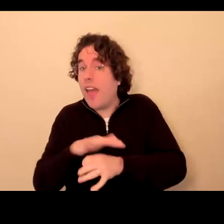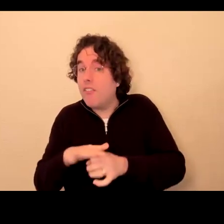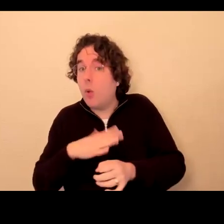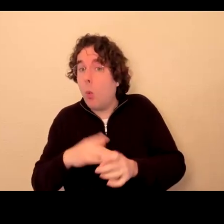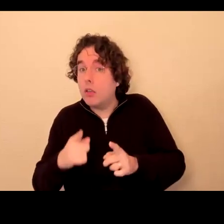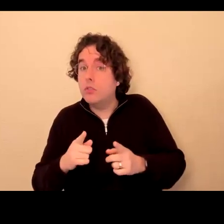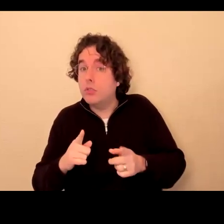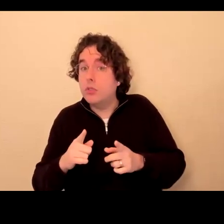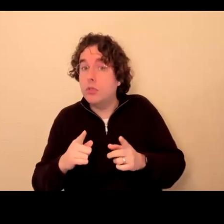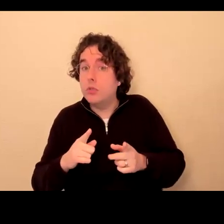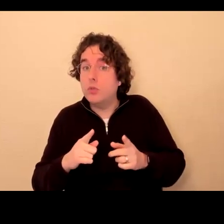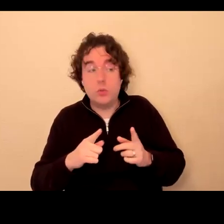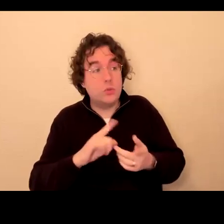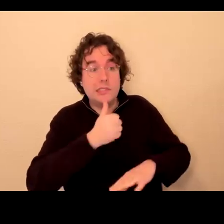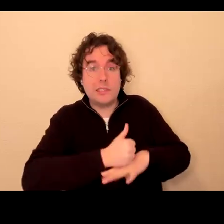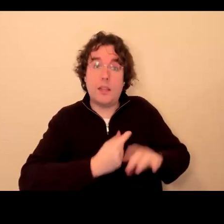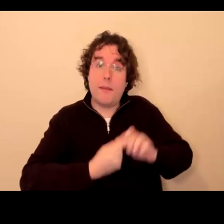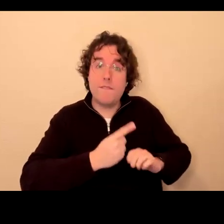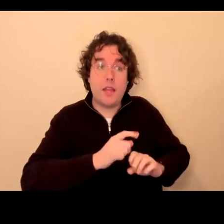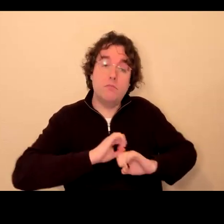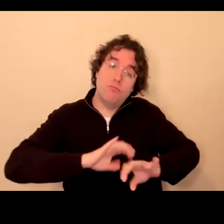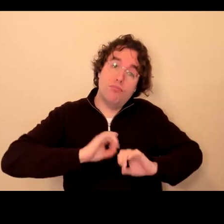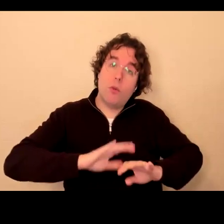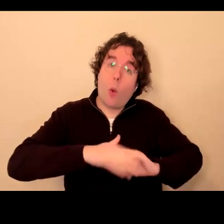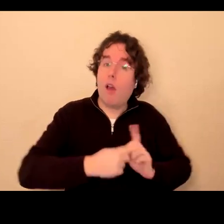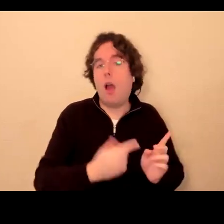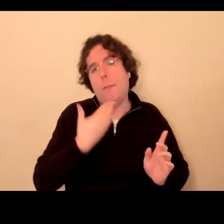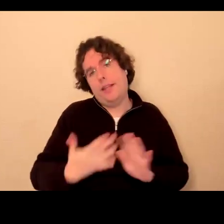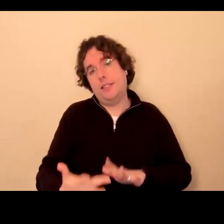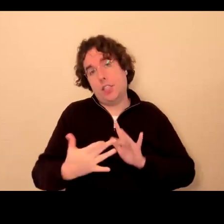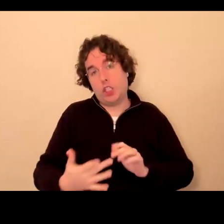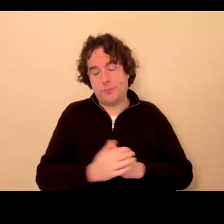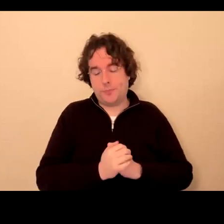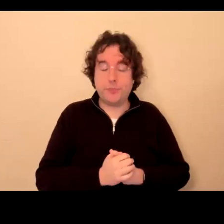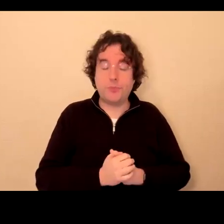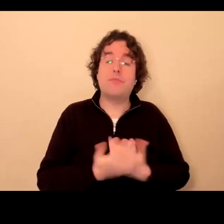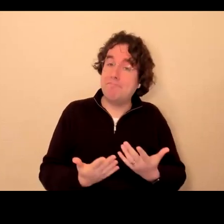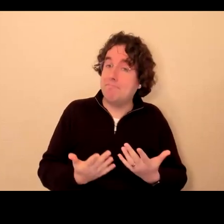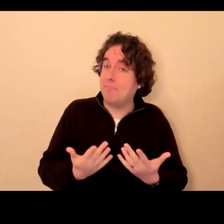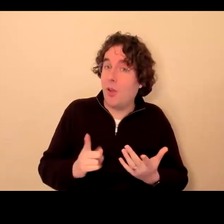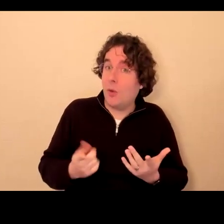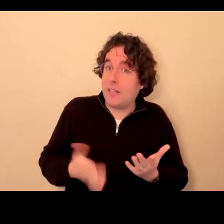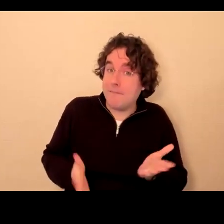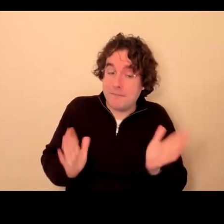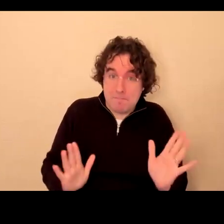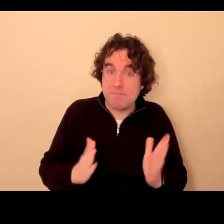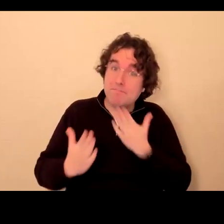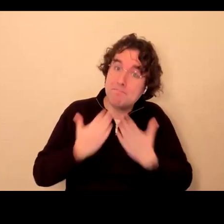disabled student rights, then please just get in touch. So all that's left to say is thank you so much to Chris.